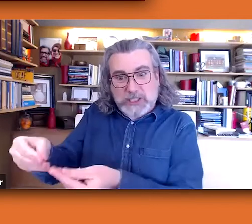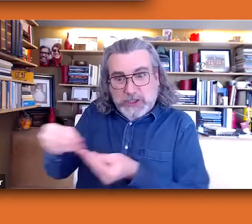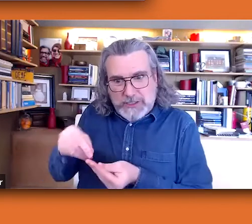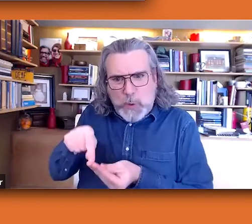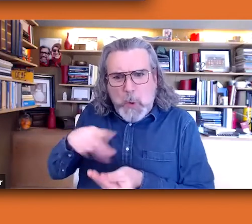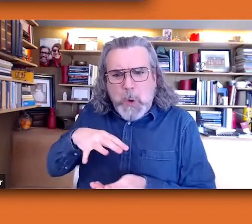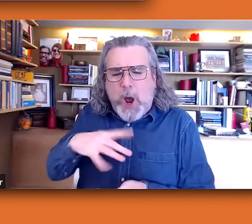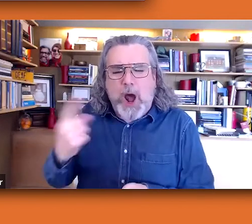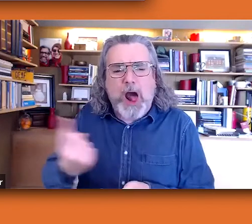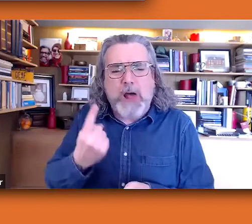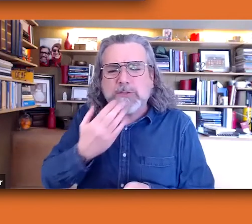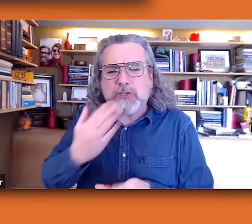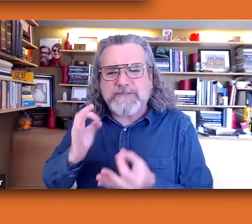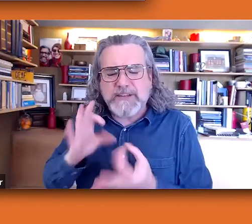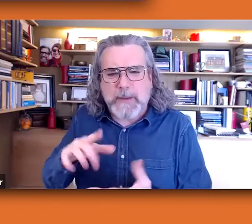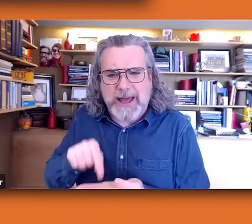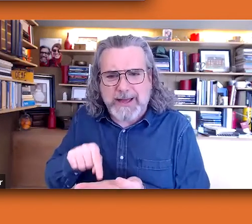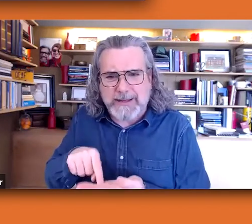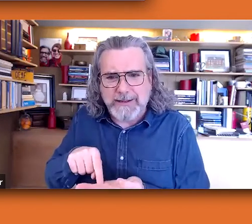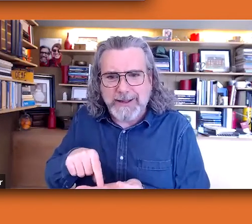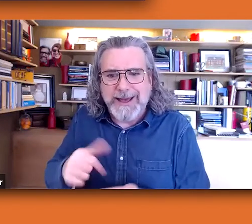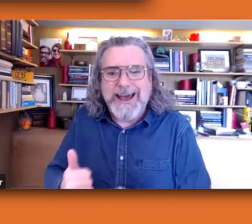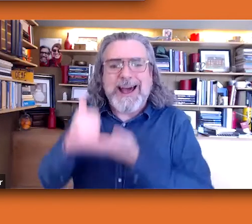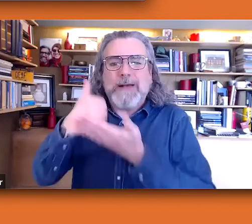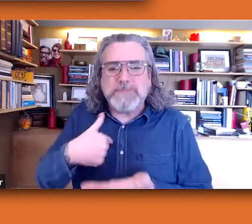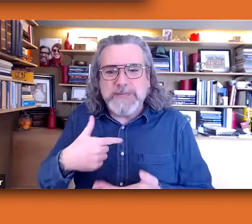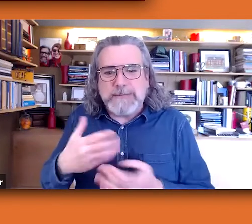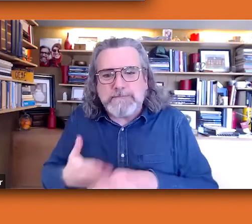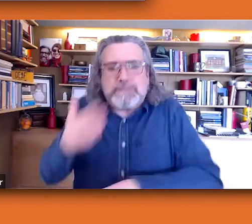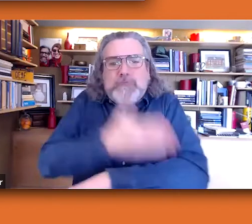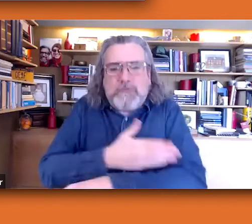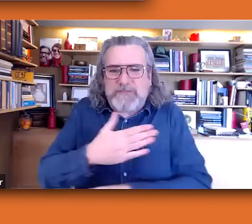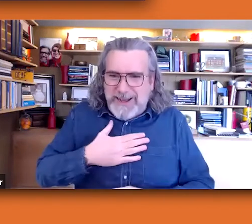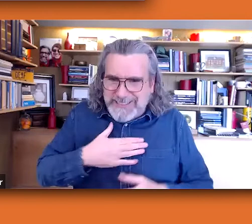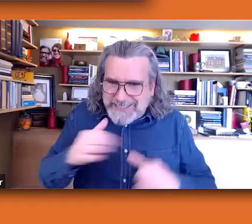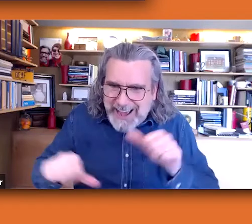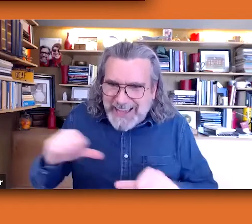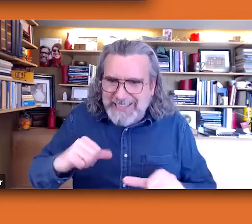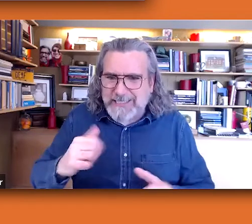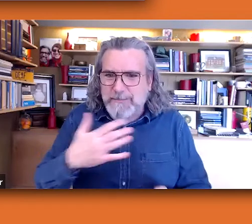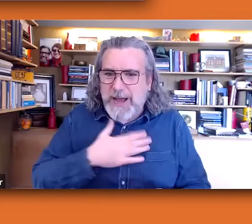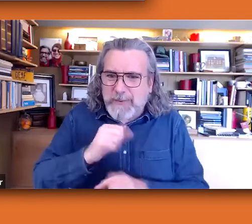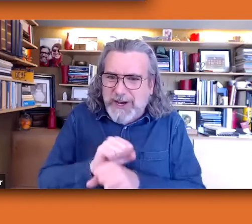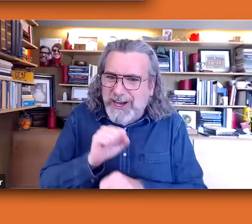And when you get a letter of rejection, it always has good feedback. It always helps me improve next time.